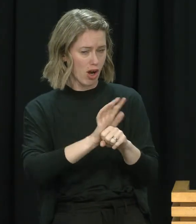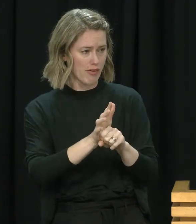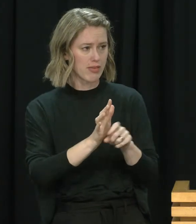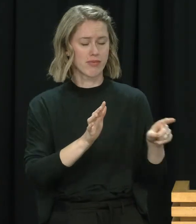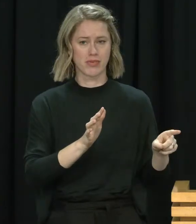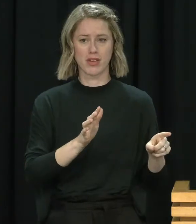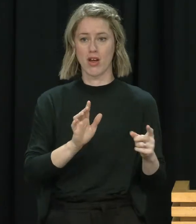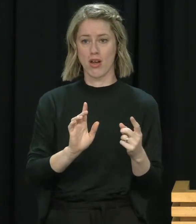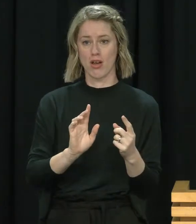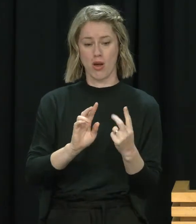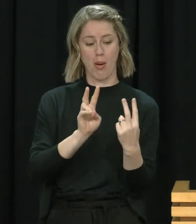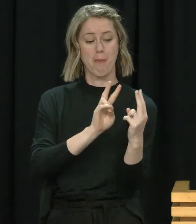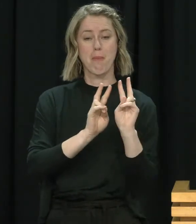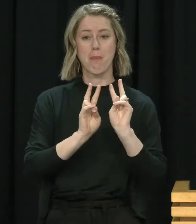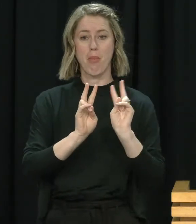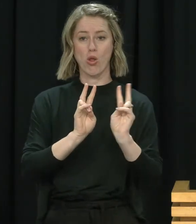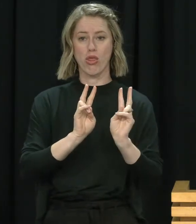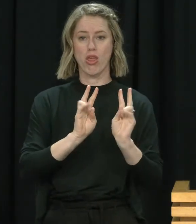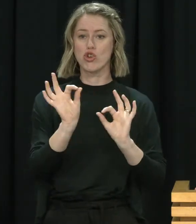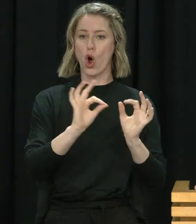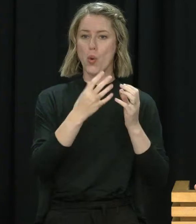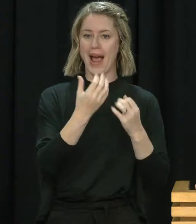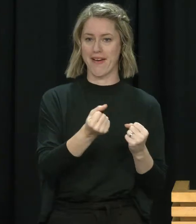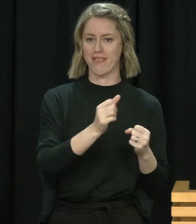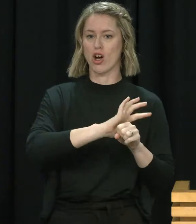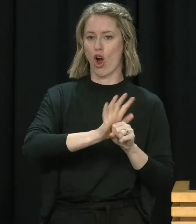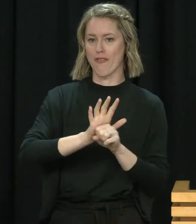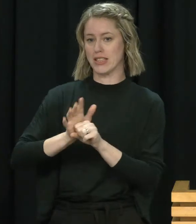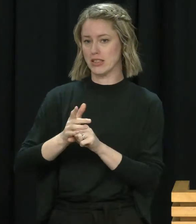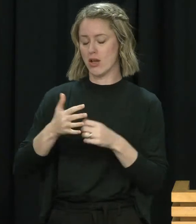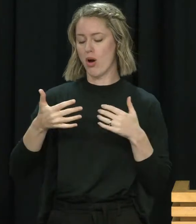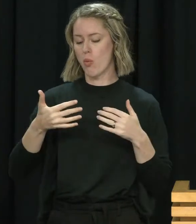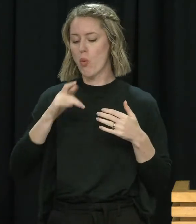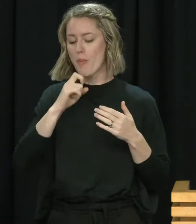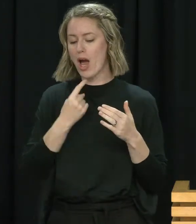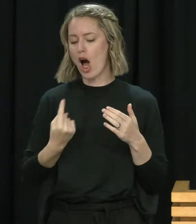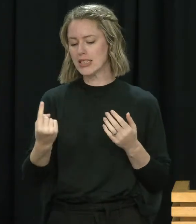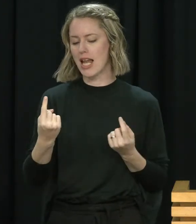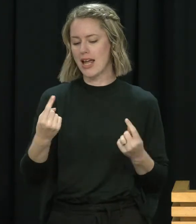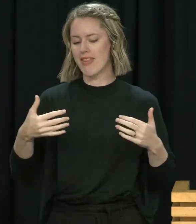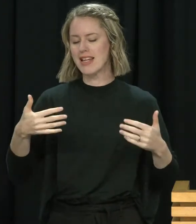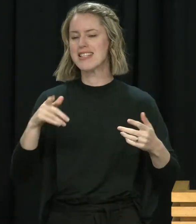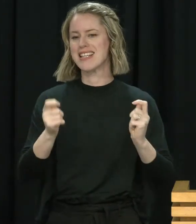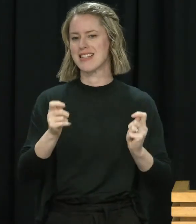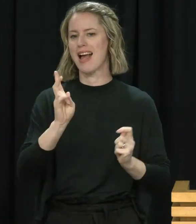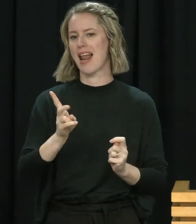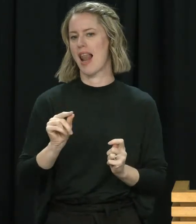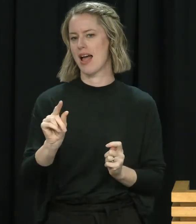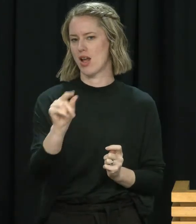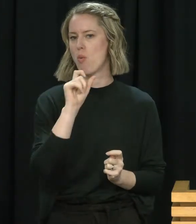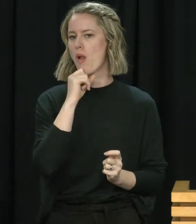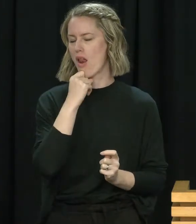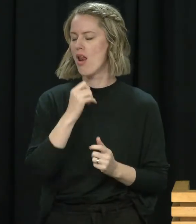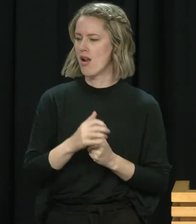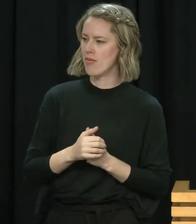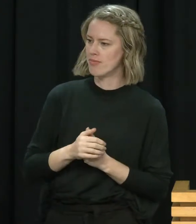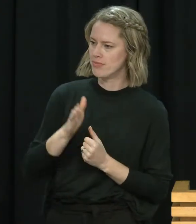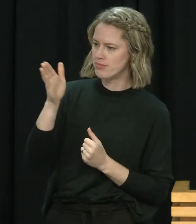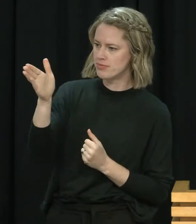results from the second person? Their test result was few back today. Yes.